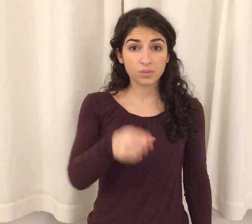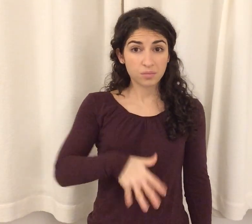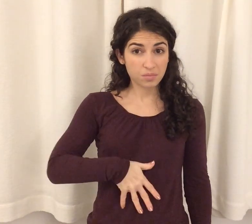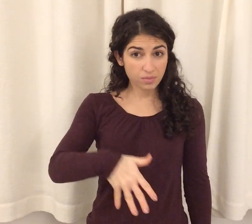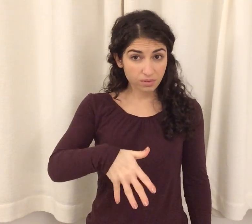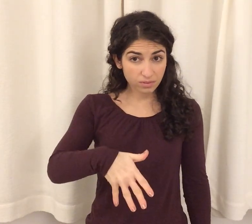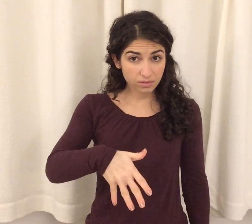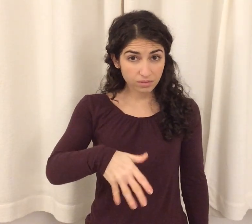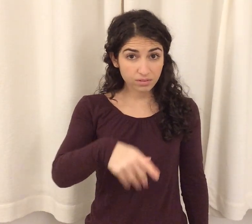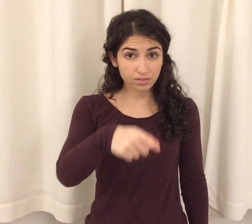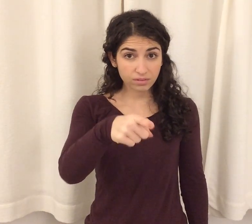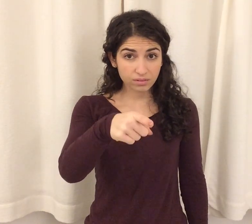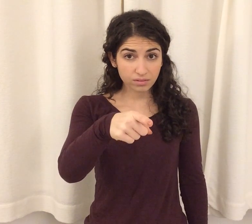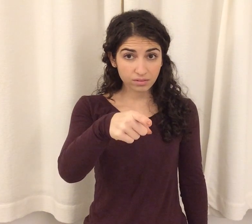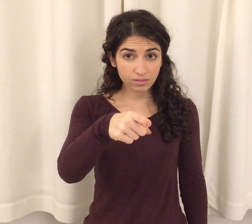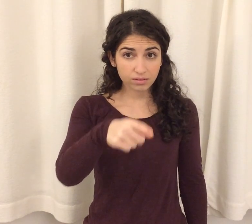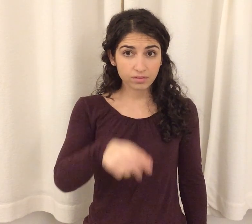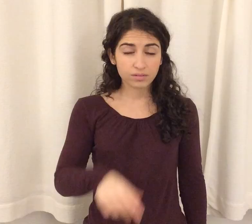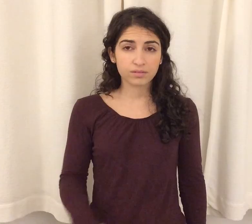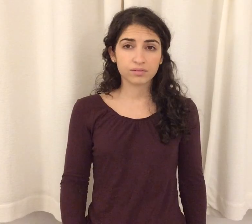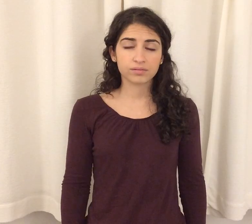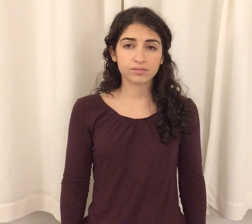you pregnant?